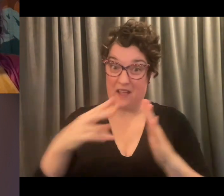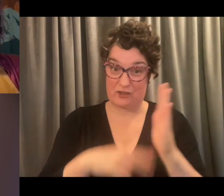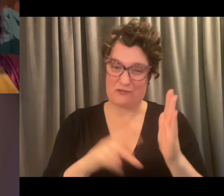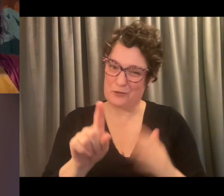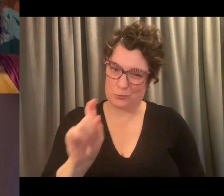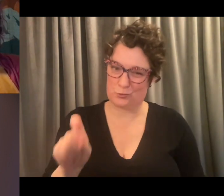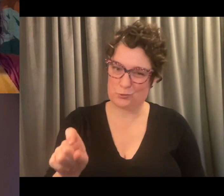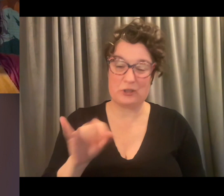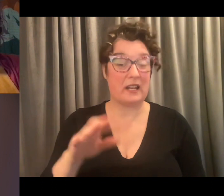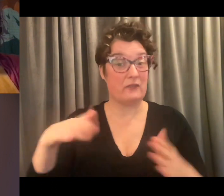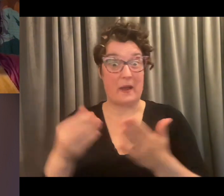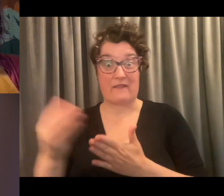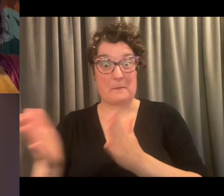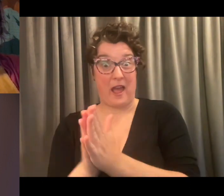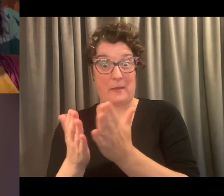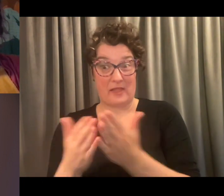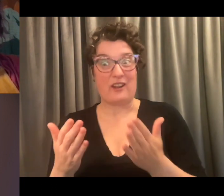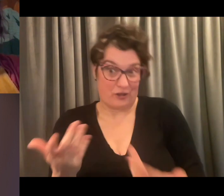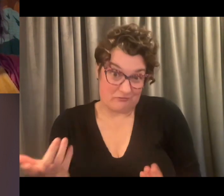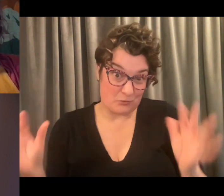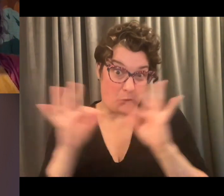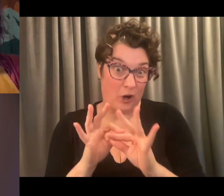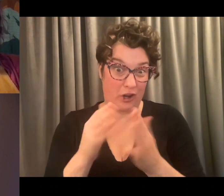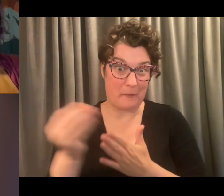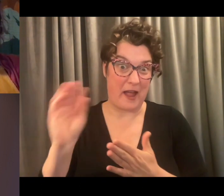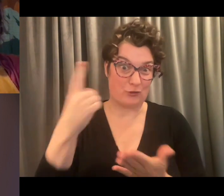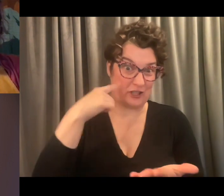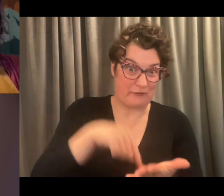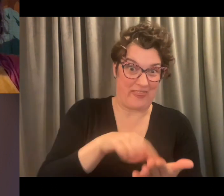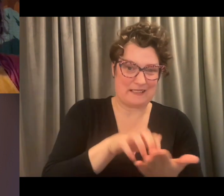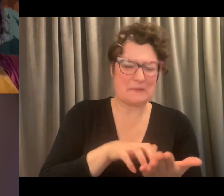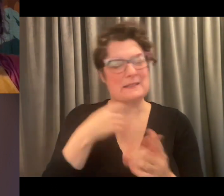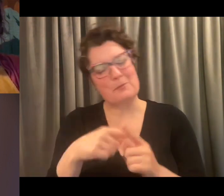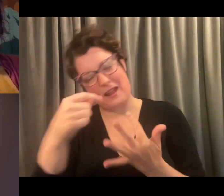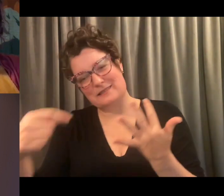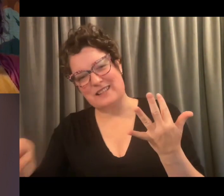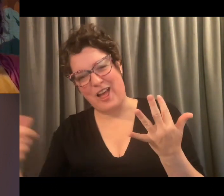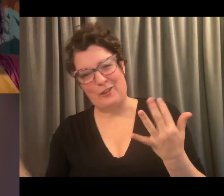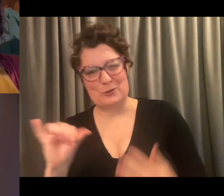getting the planner just for this piece, and of course all the other pieces, but. It's good times.